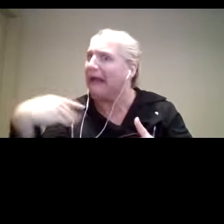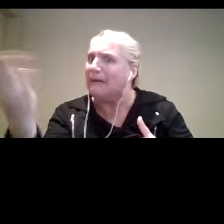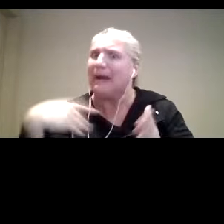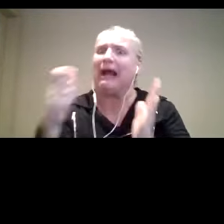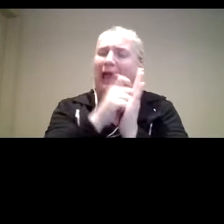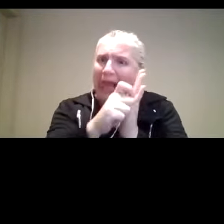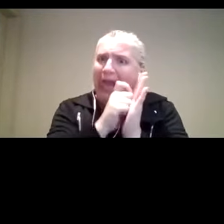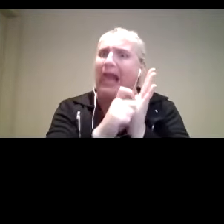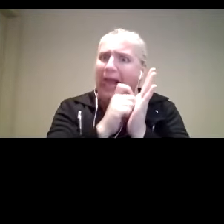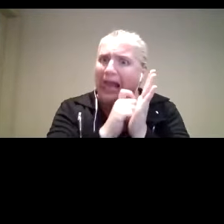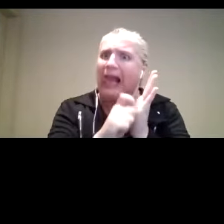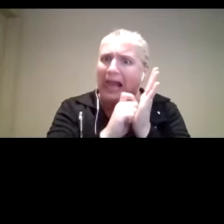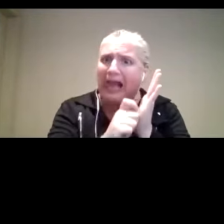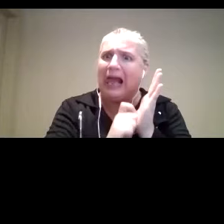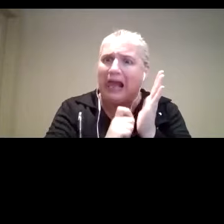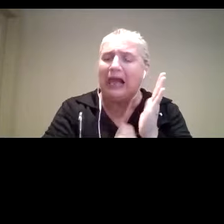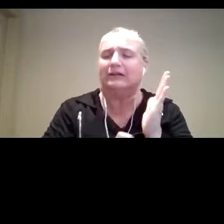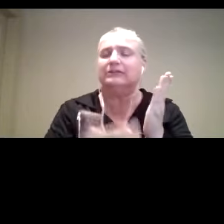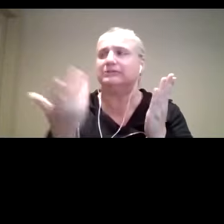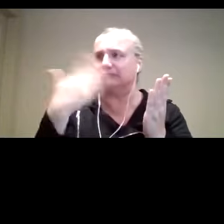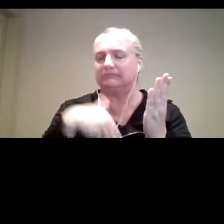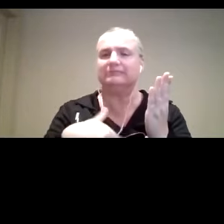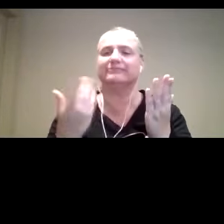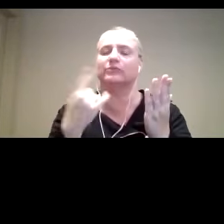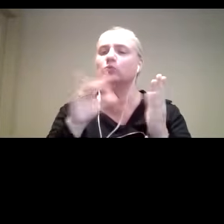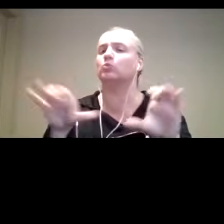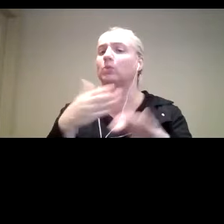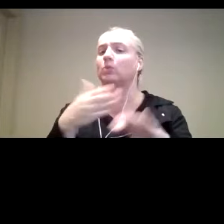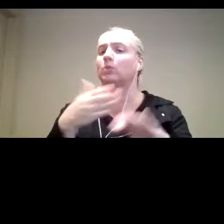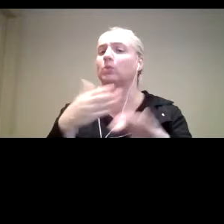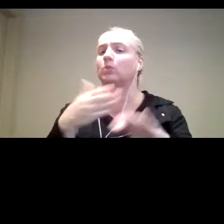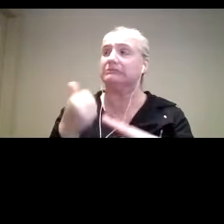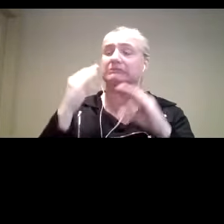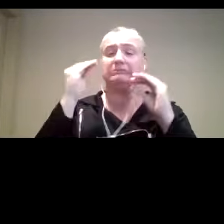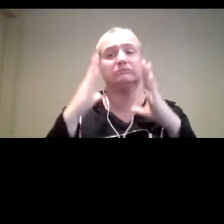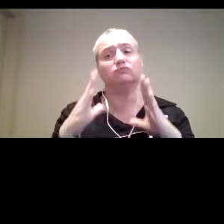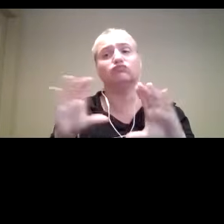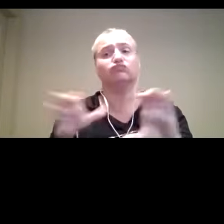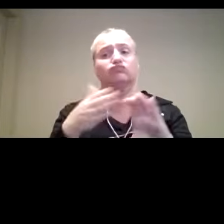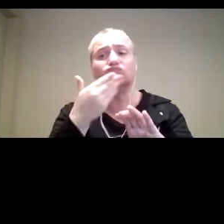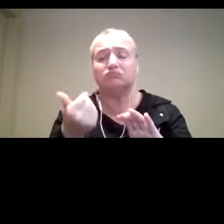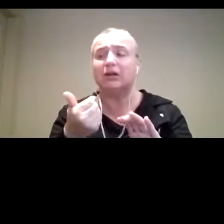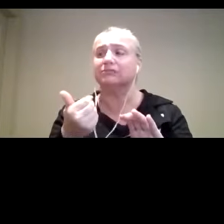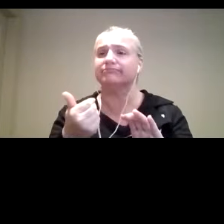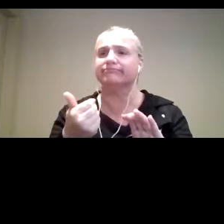So many times, we just, we do our best for kids. Teachers do their best for kids and we don't write them down